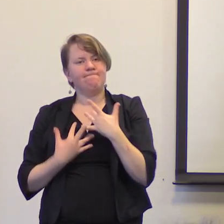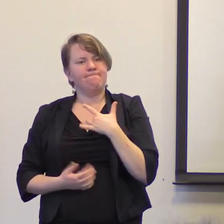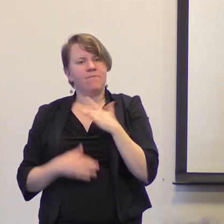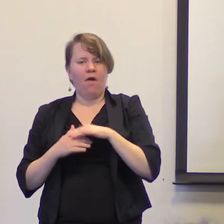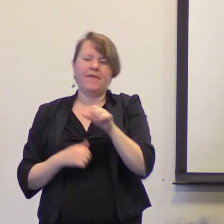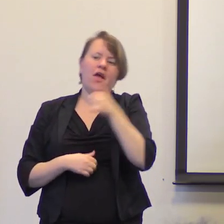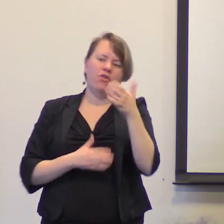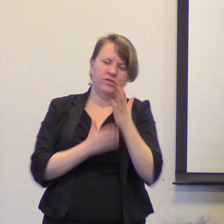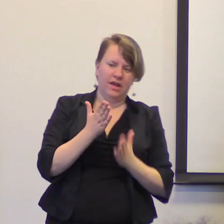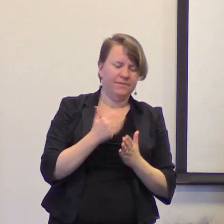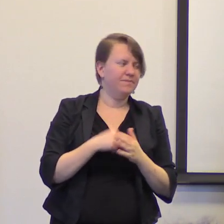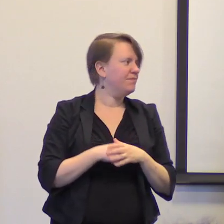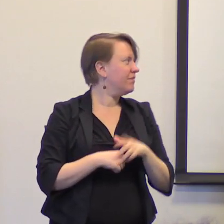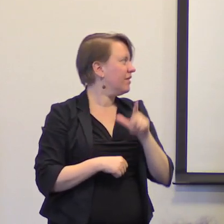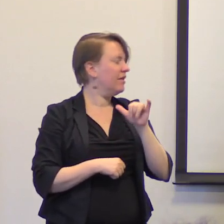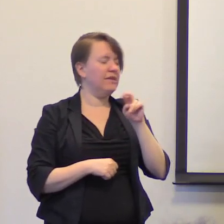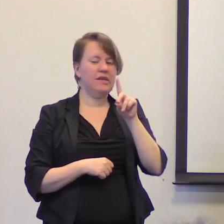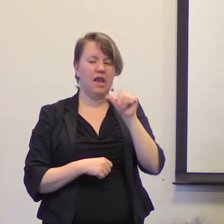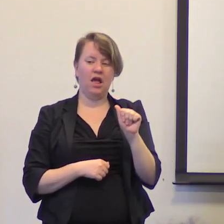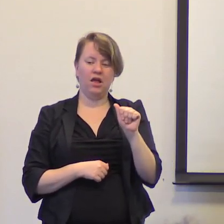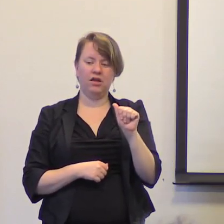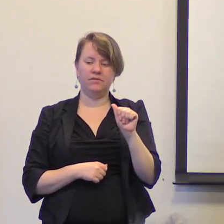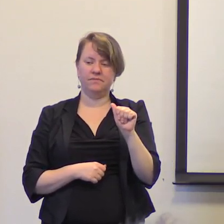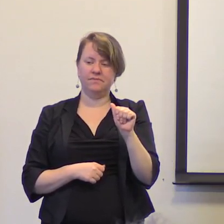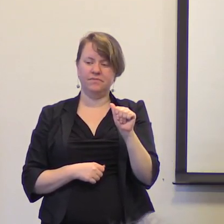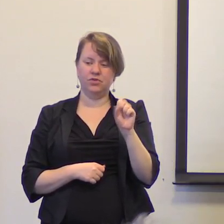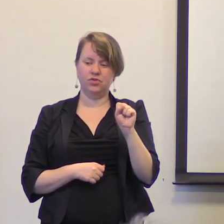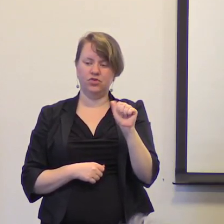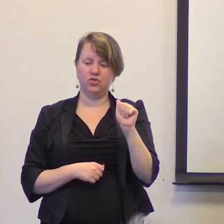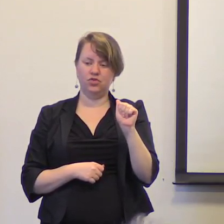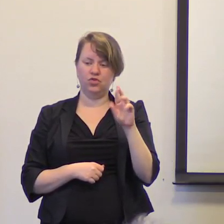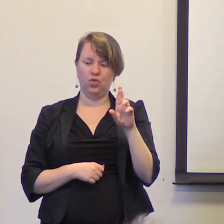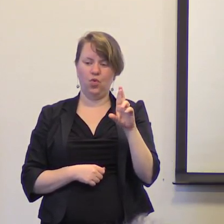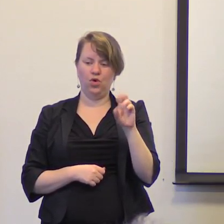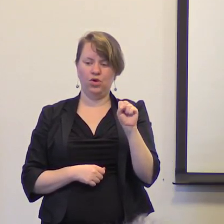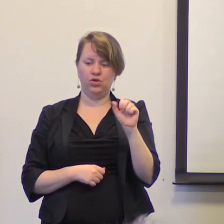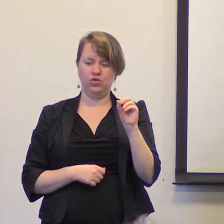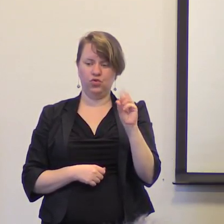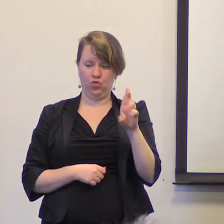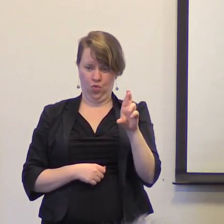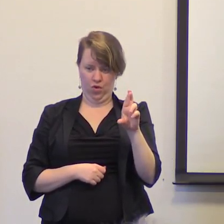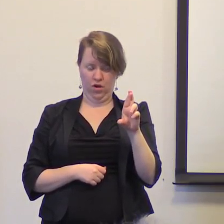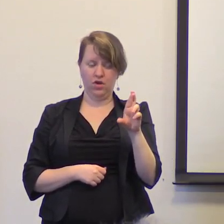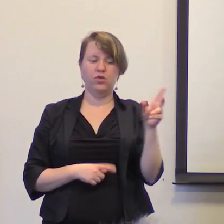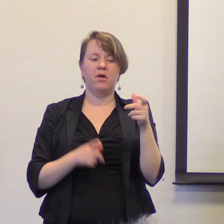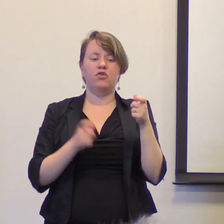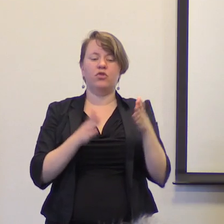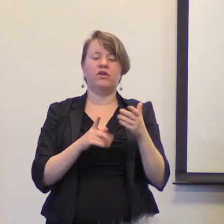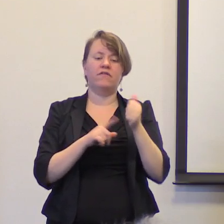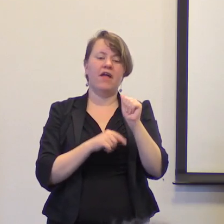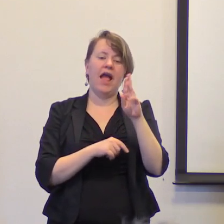So this is Linda Sarsour, who had been the director of the Arab-American Association of New York.